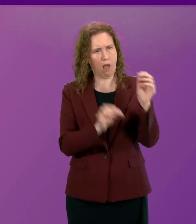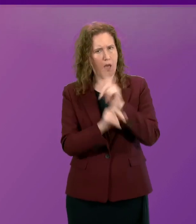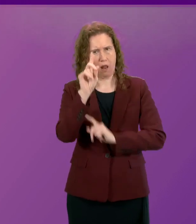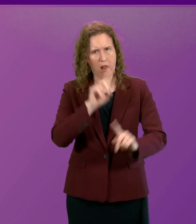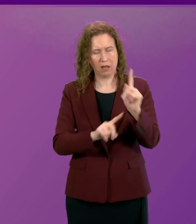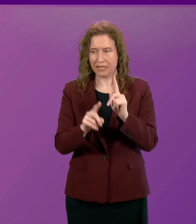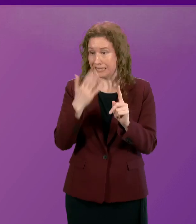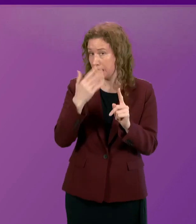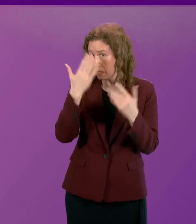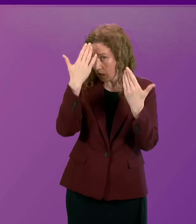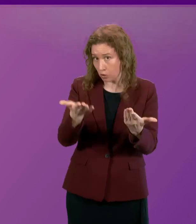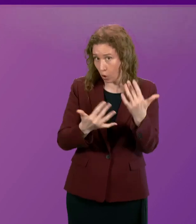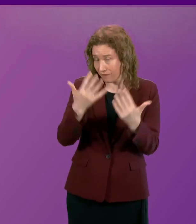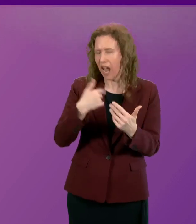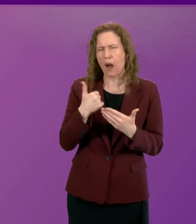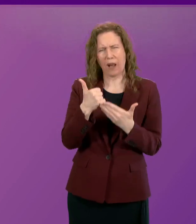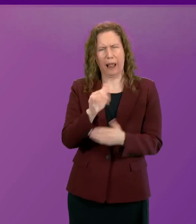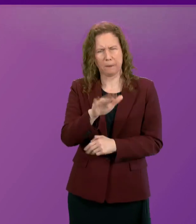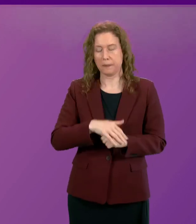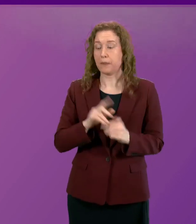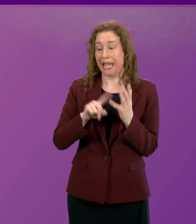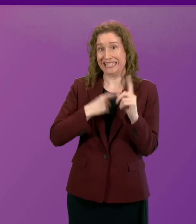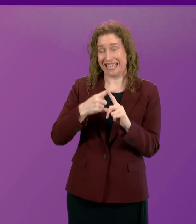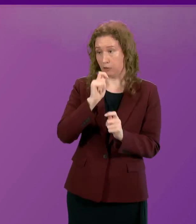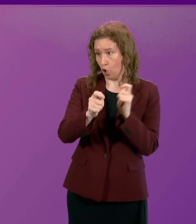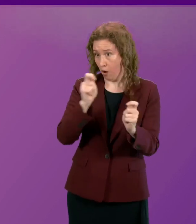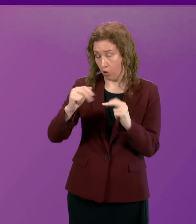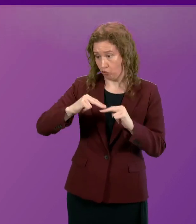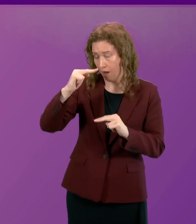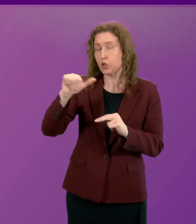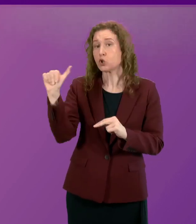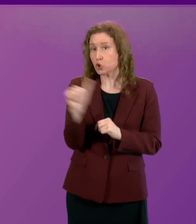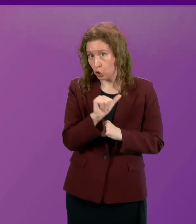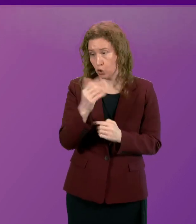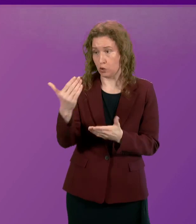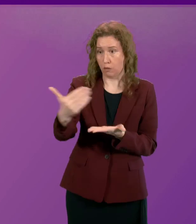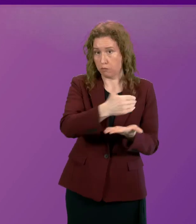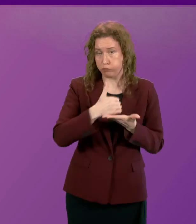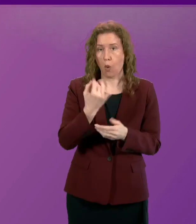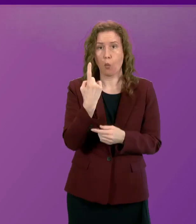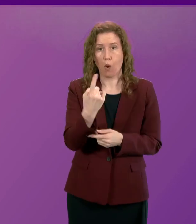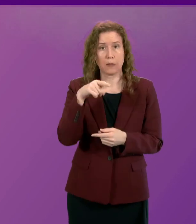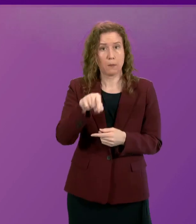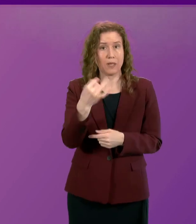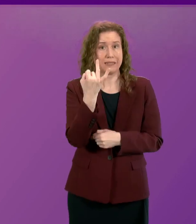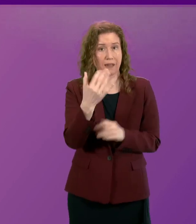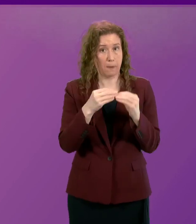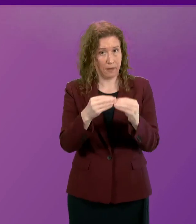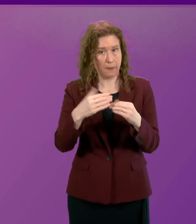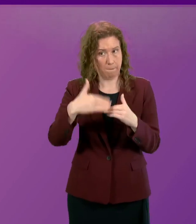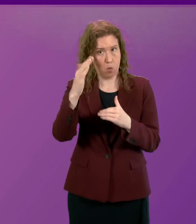so let me help him. SNP tax rises for hard-working Scots should result in £1.7 billion more to spend,